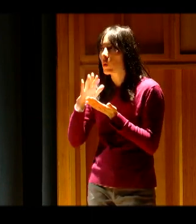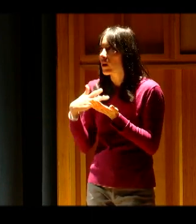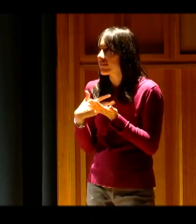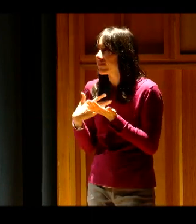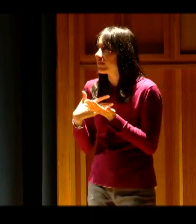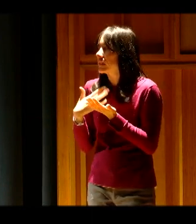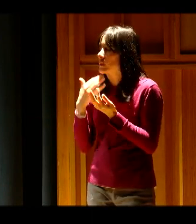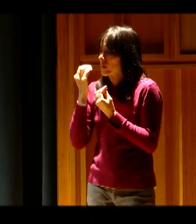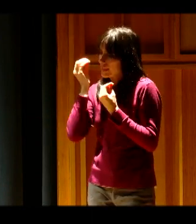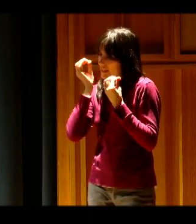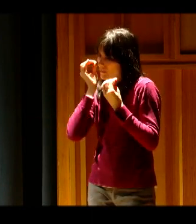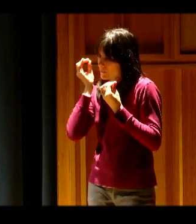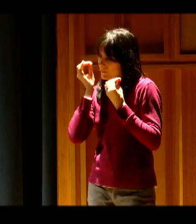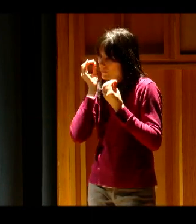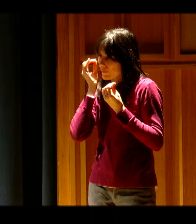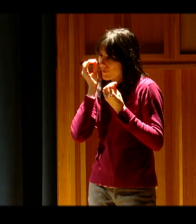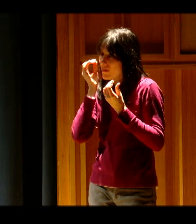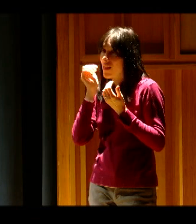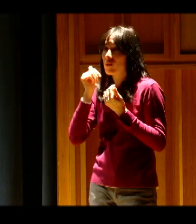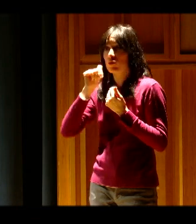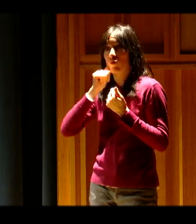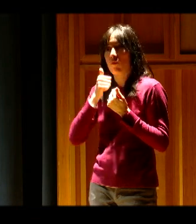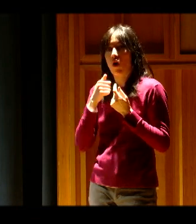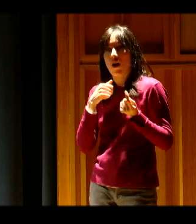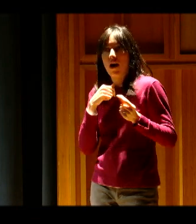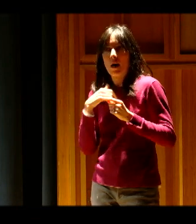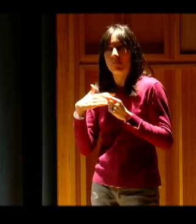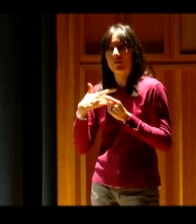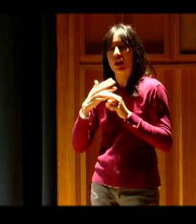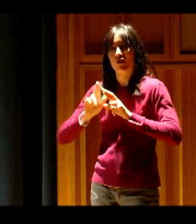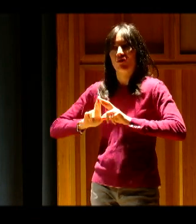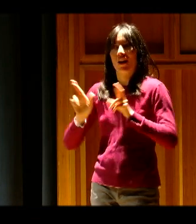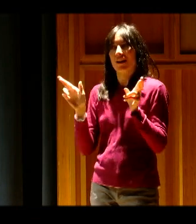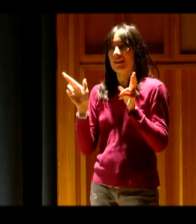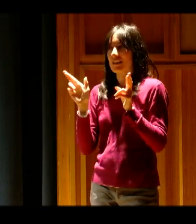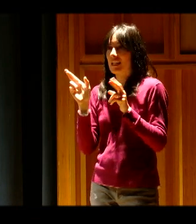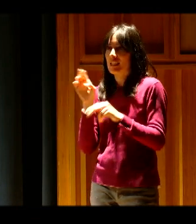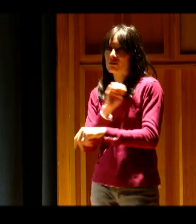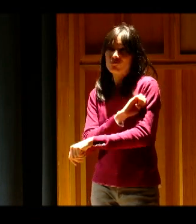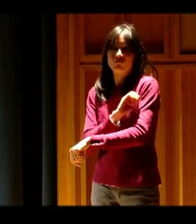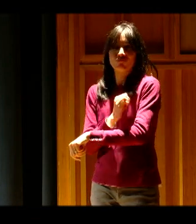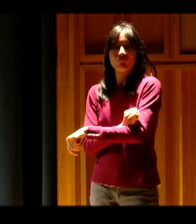and then tomorrow we hope you come feeling charged empowered wanting to talk wanting to